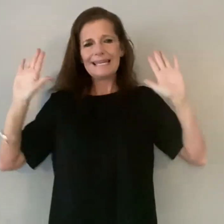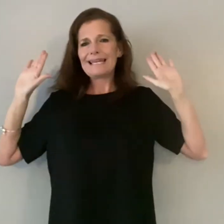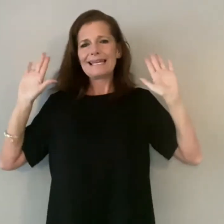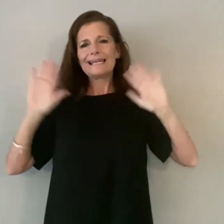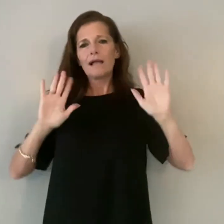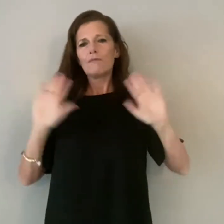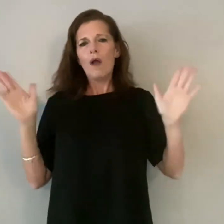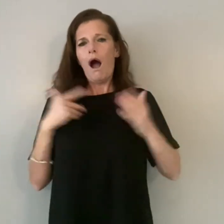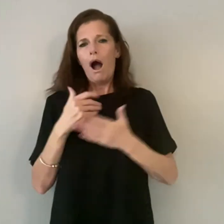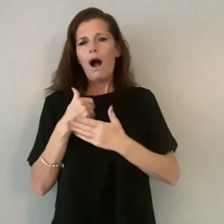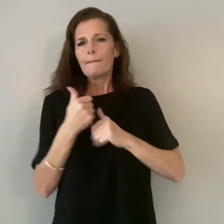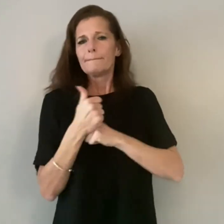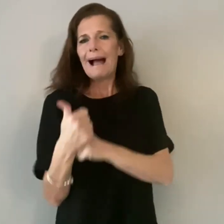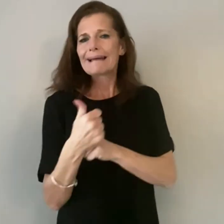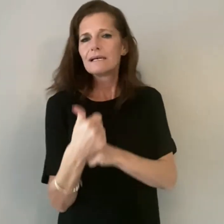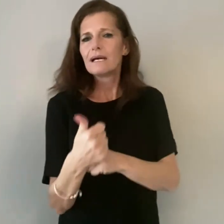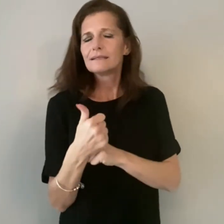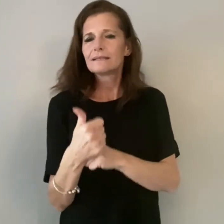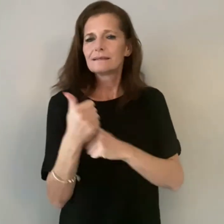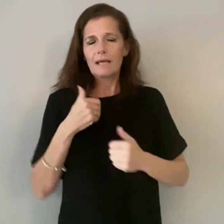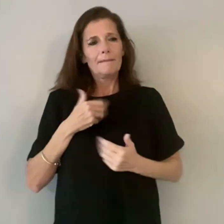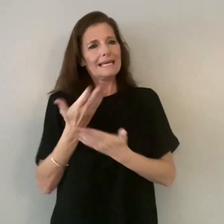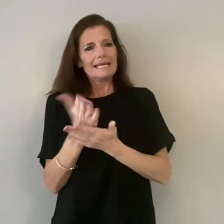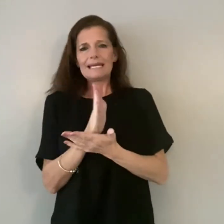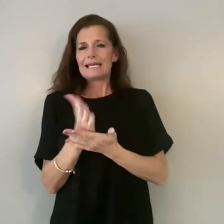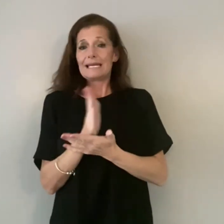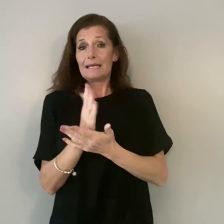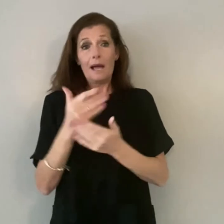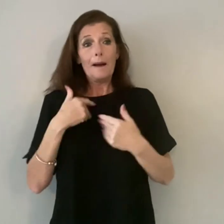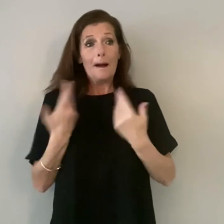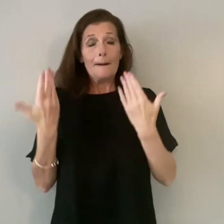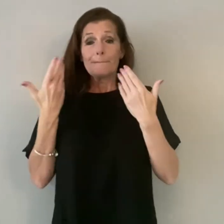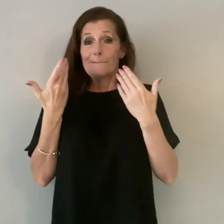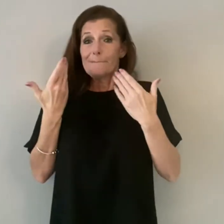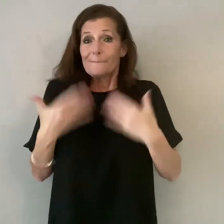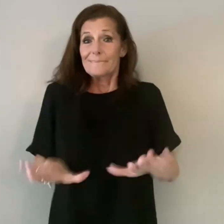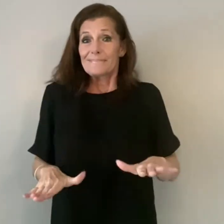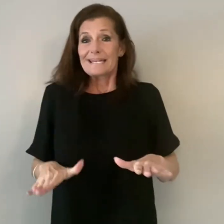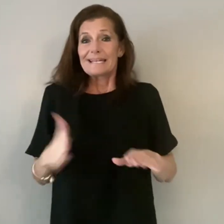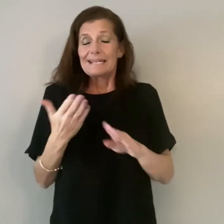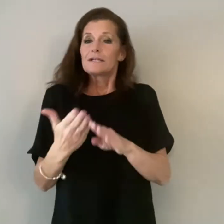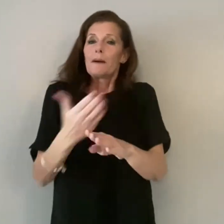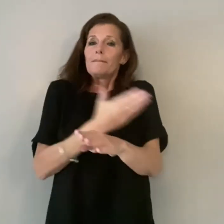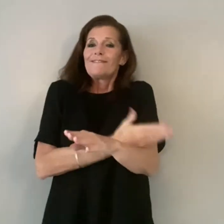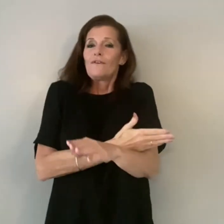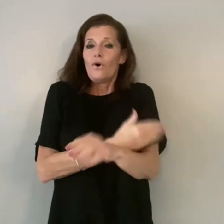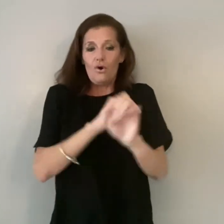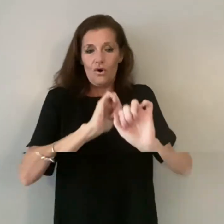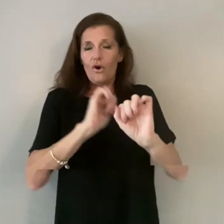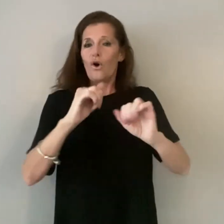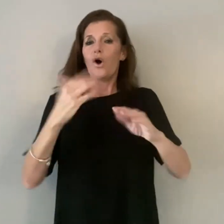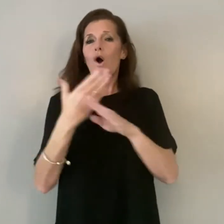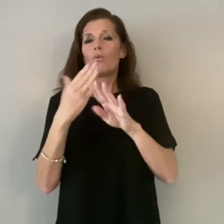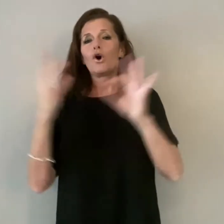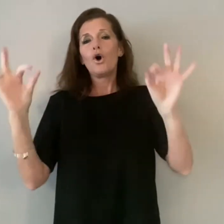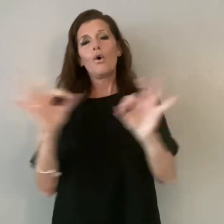there's no investment there. And I've seen this I've sat on or been my prior to Clore Leadership I worked in orchestras.